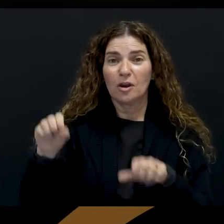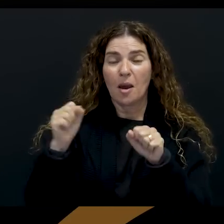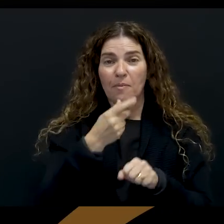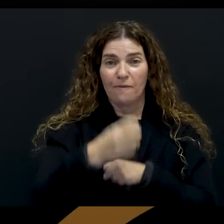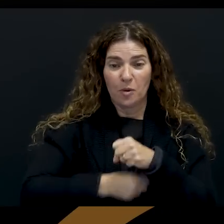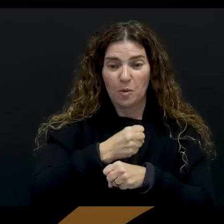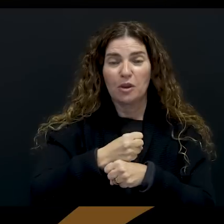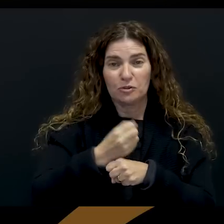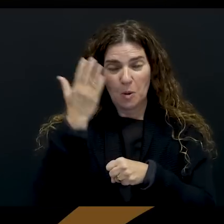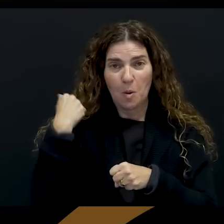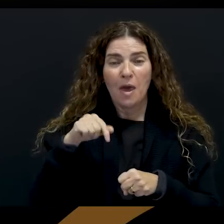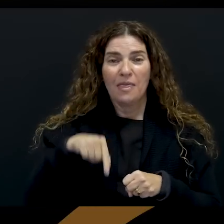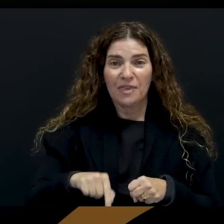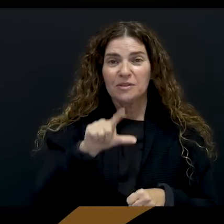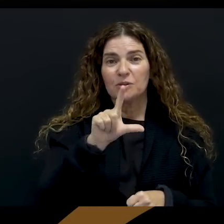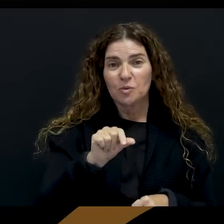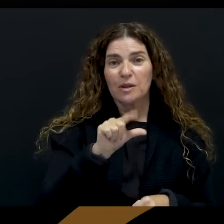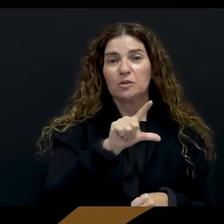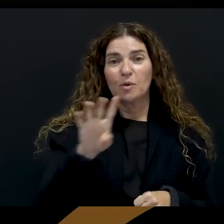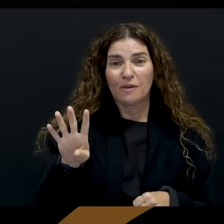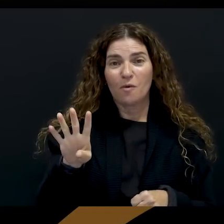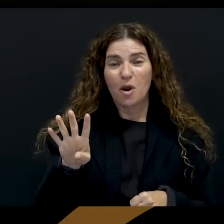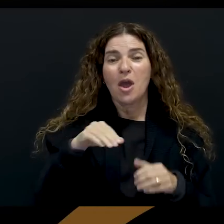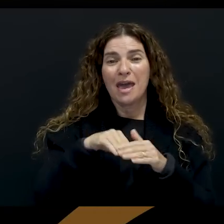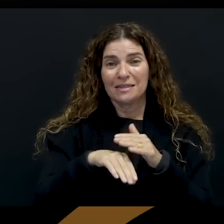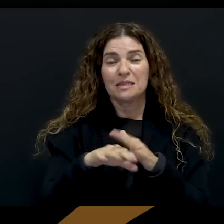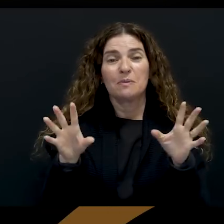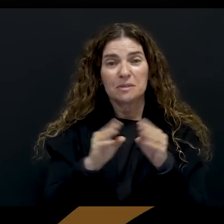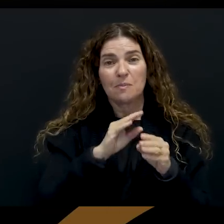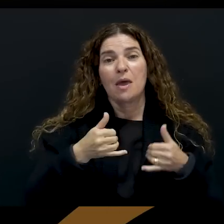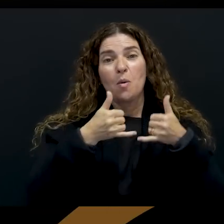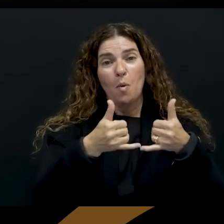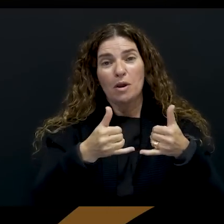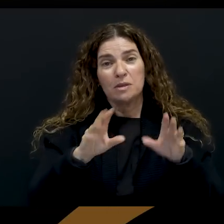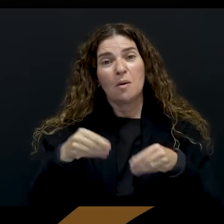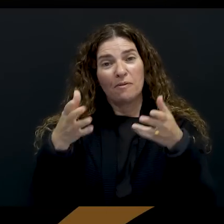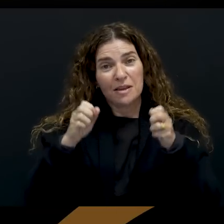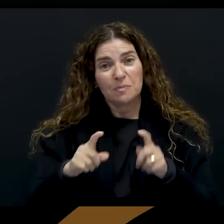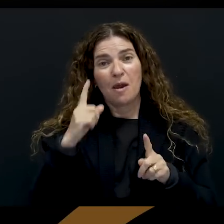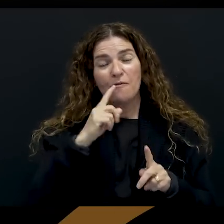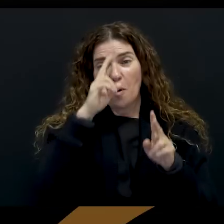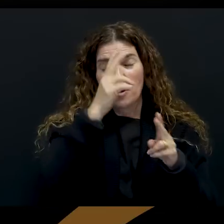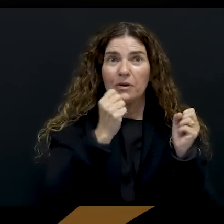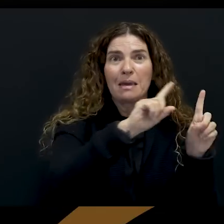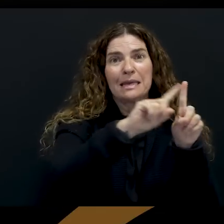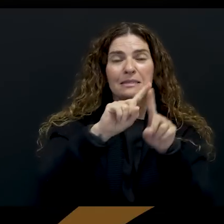this 2024 Virtual Accessibility Symposium and Awards offers an opportunity to not only honor some amazing companies